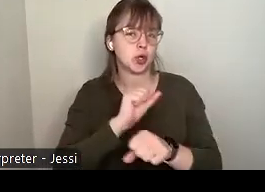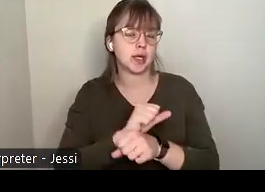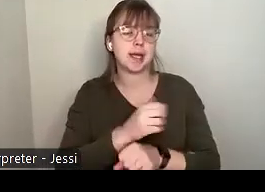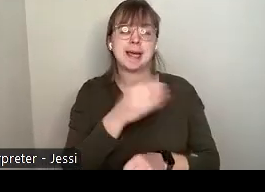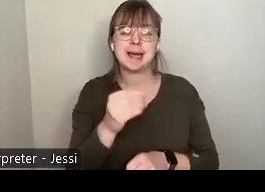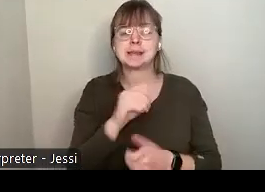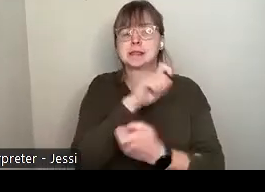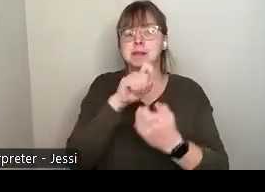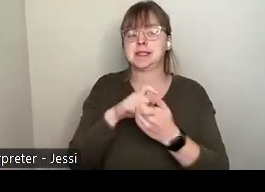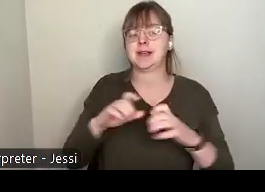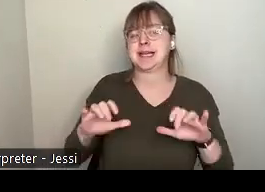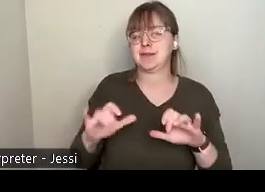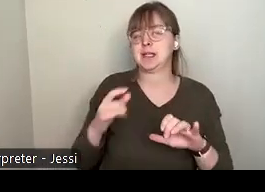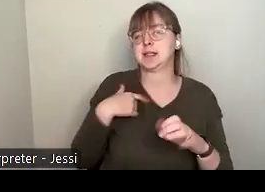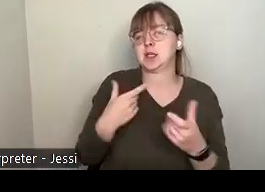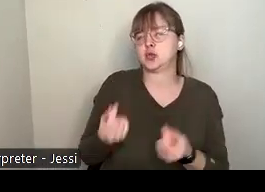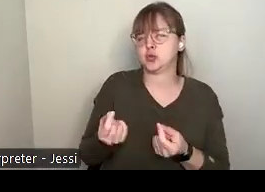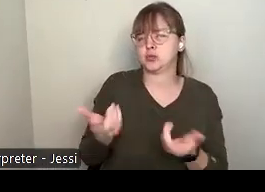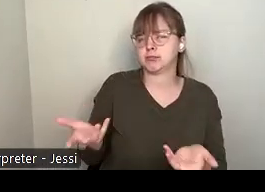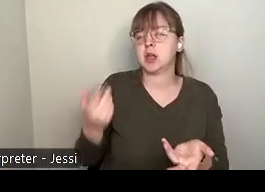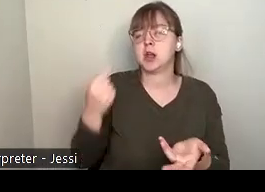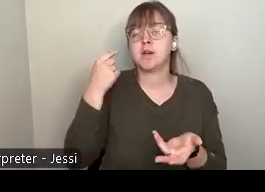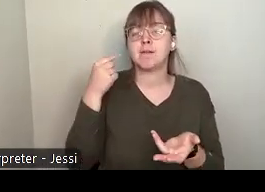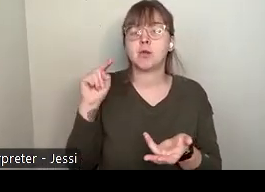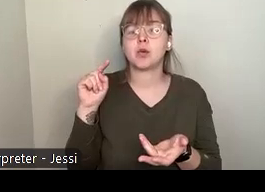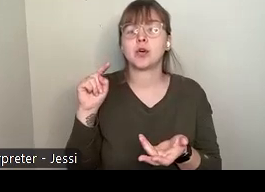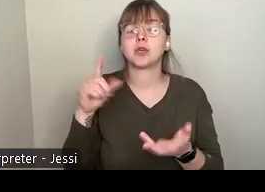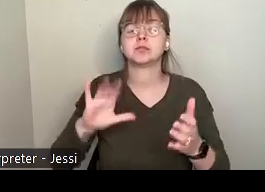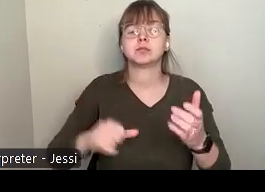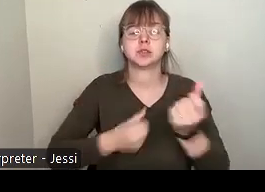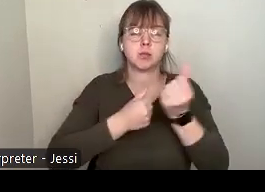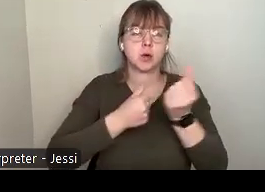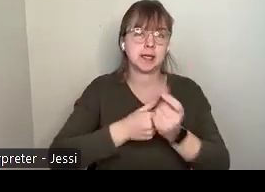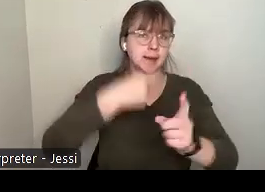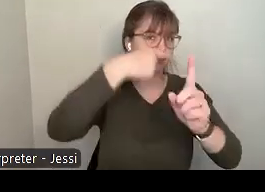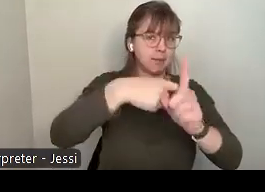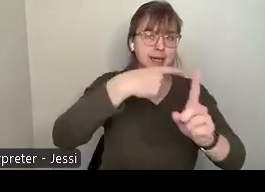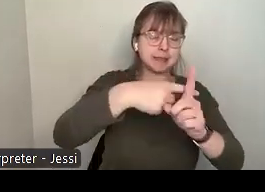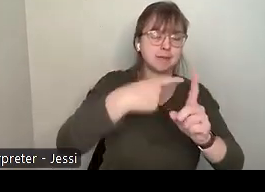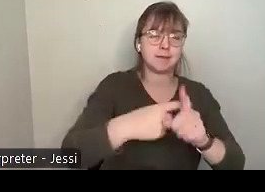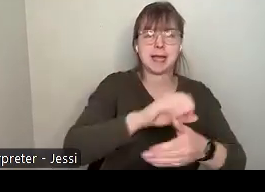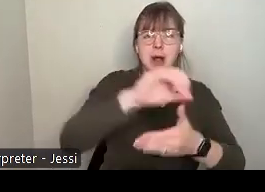that they engage in um for promoting positive outcomes for children families and for Early